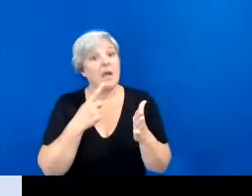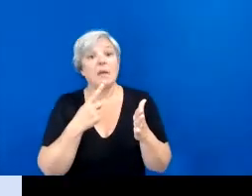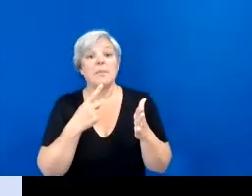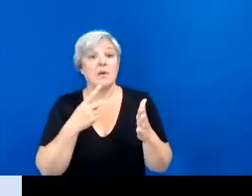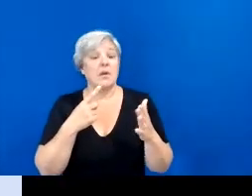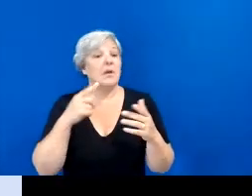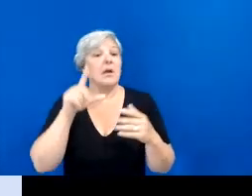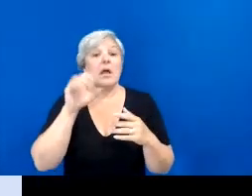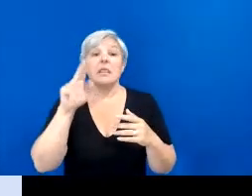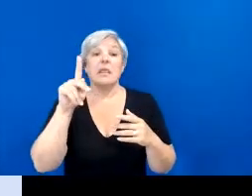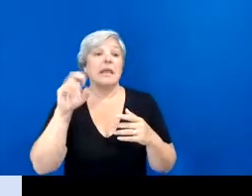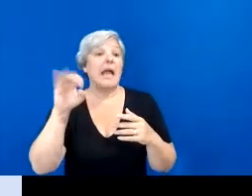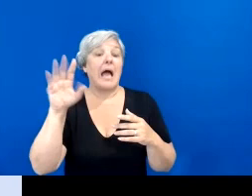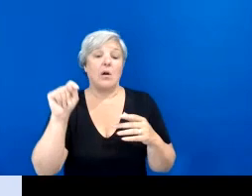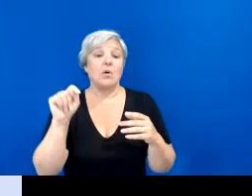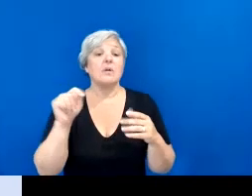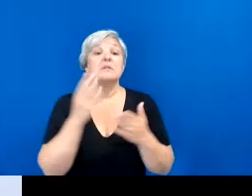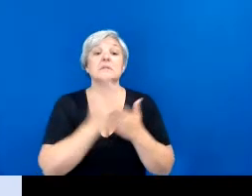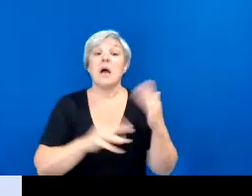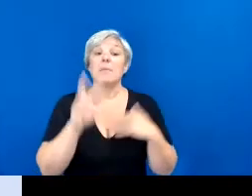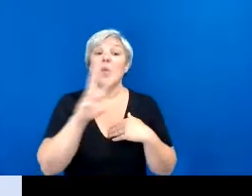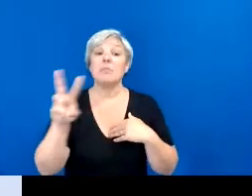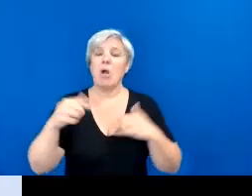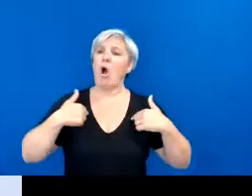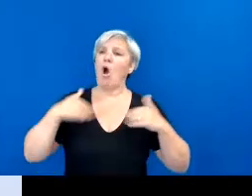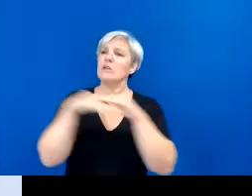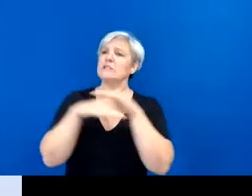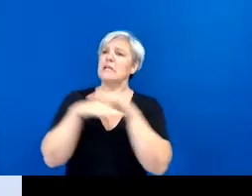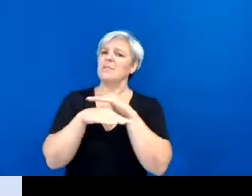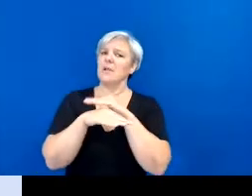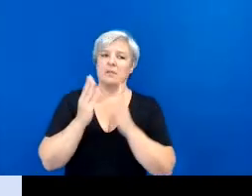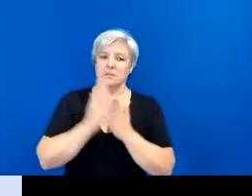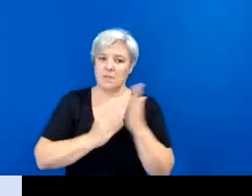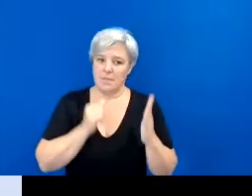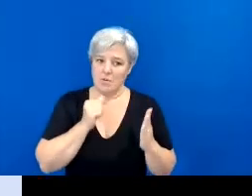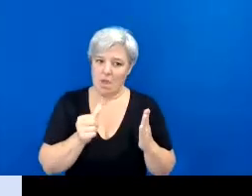Most websites, even if they claim it, they are not 508 compliant.